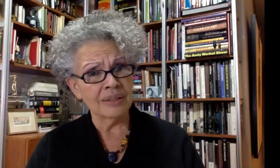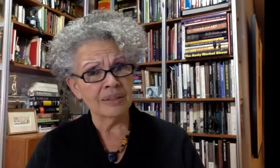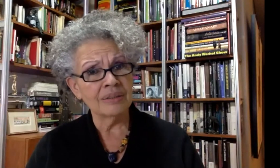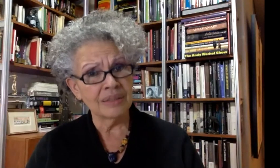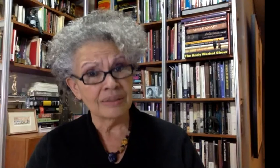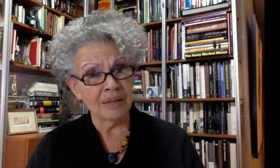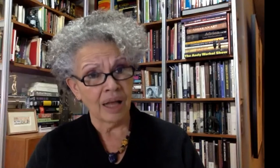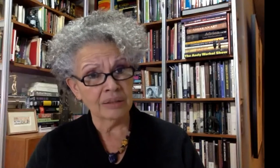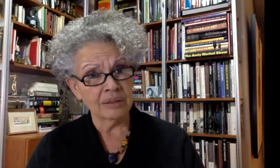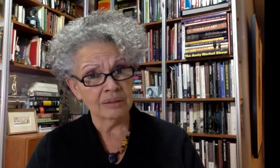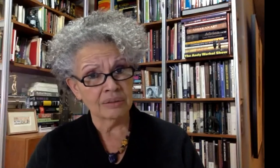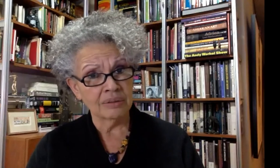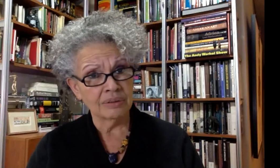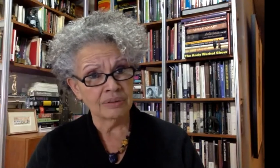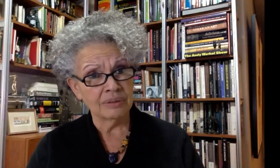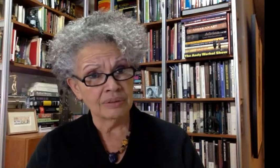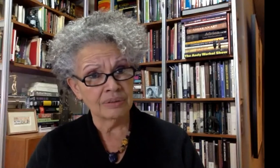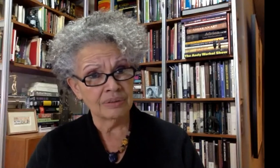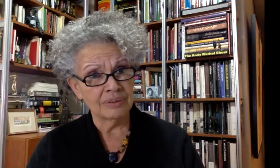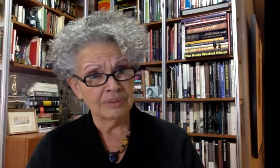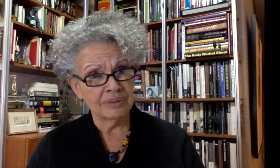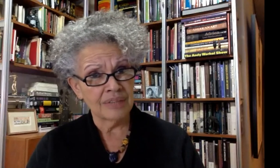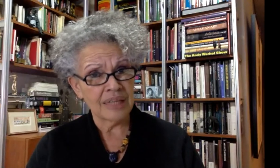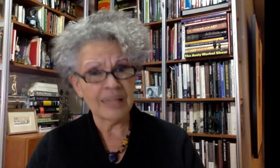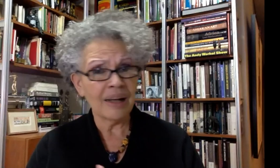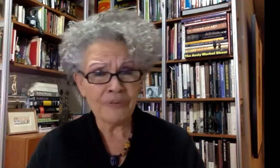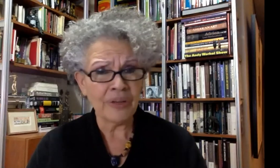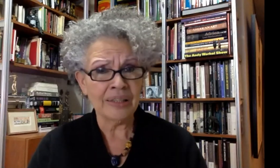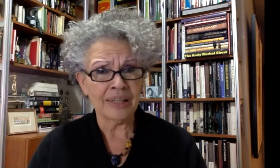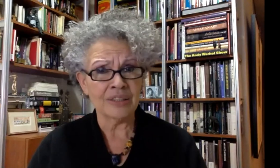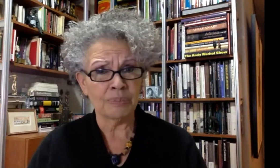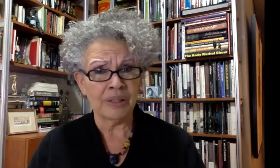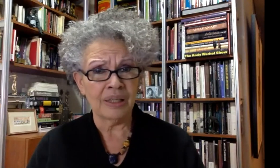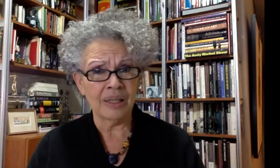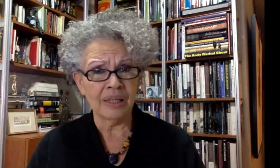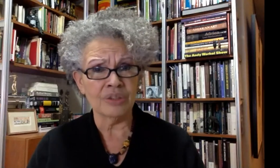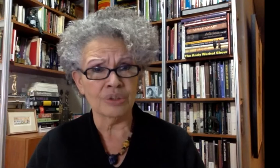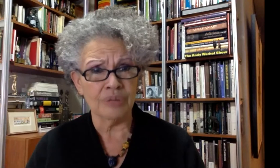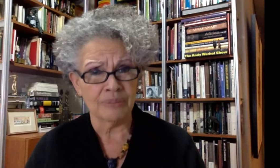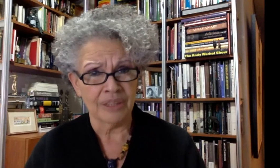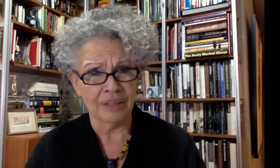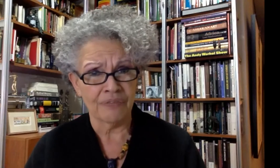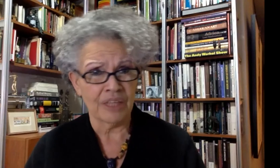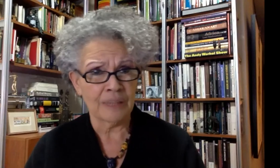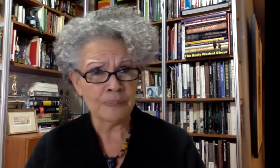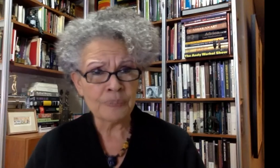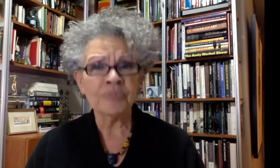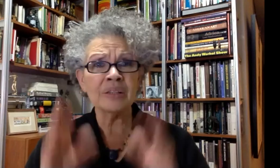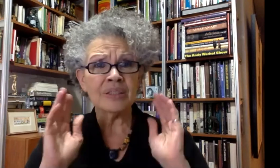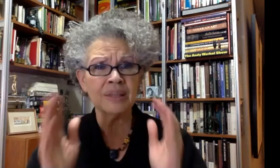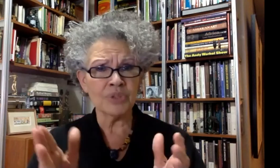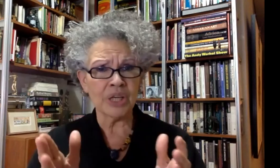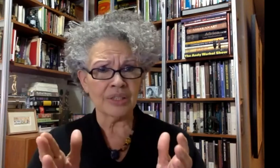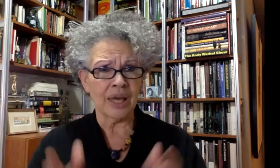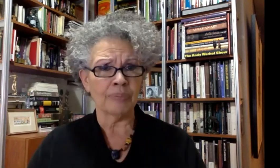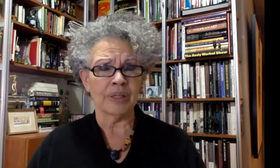subject matter for work of art, I got that but she writes about how this happened before